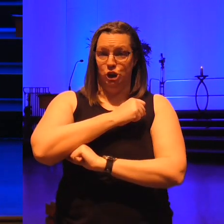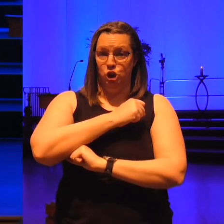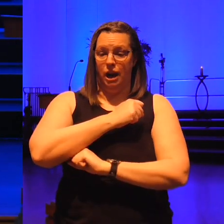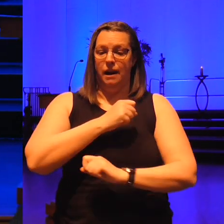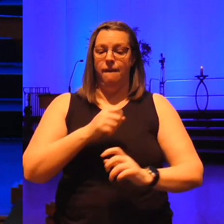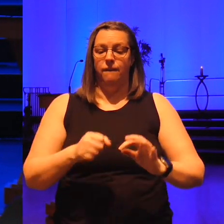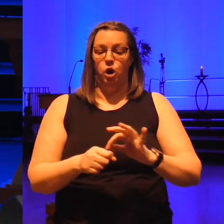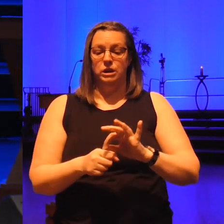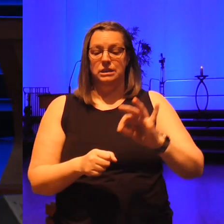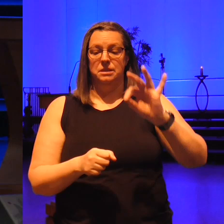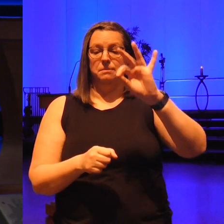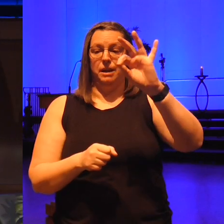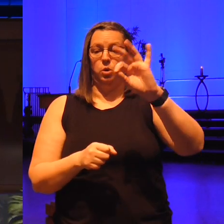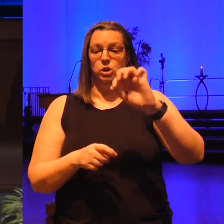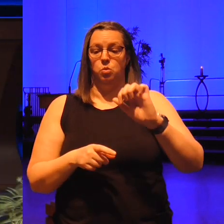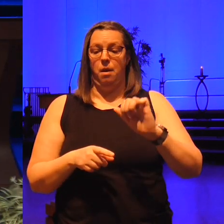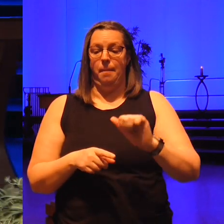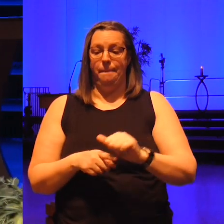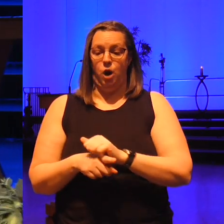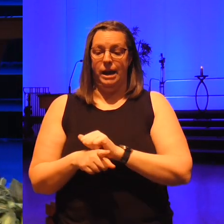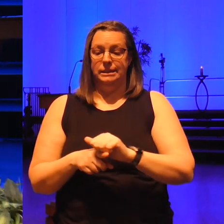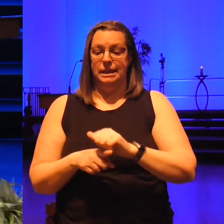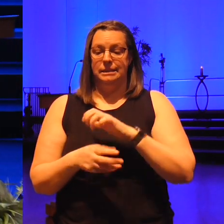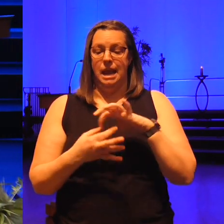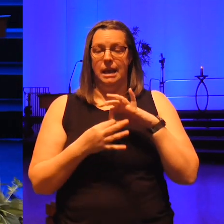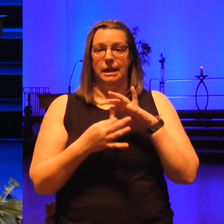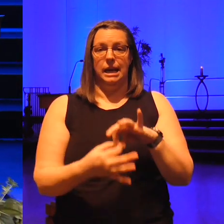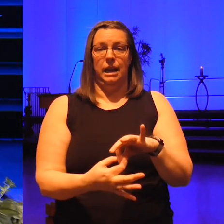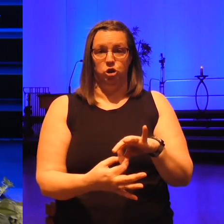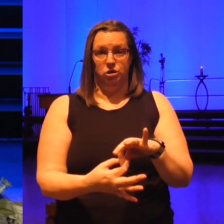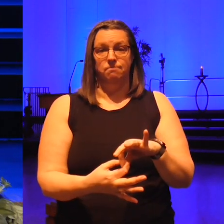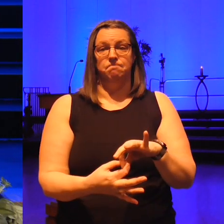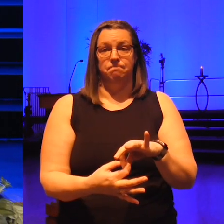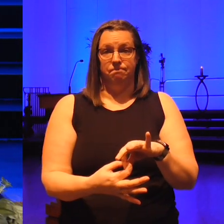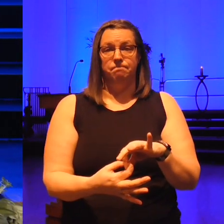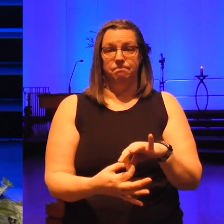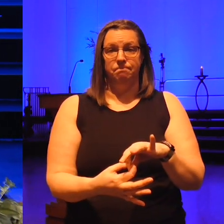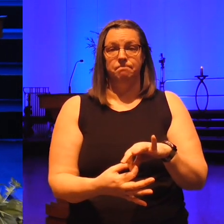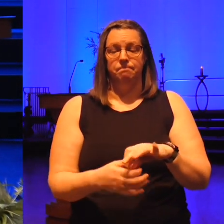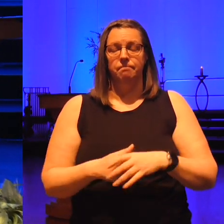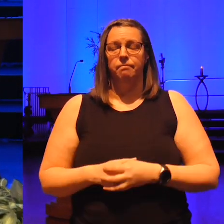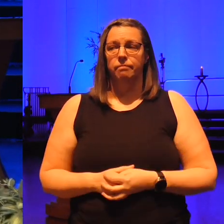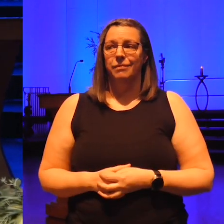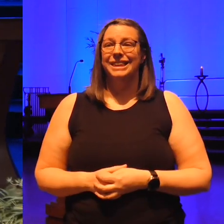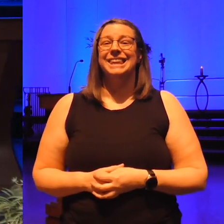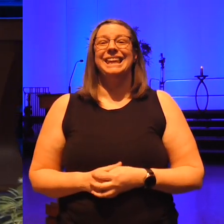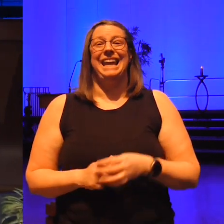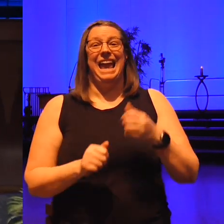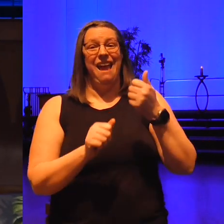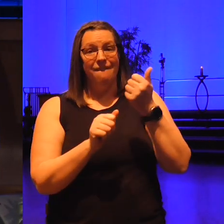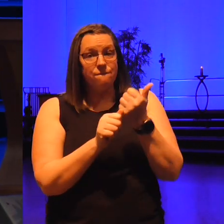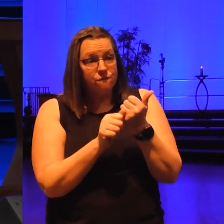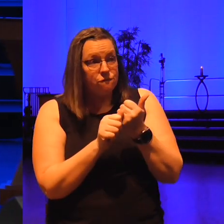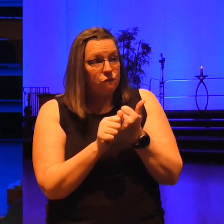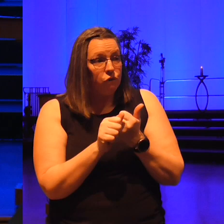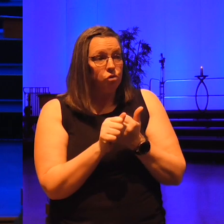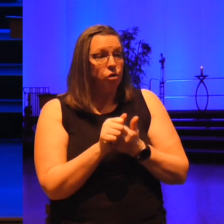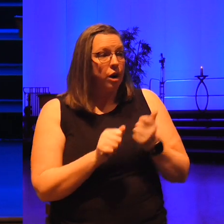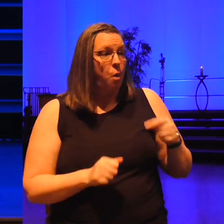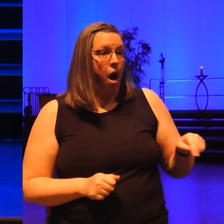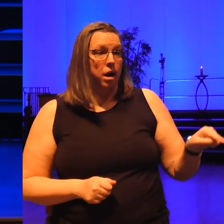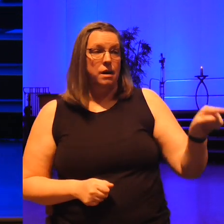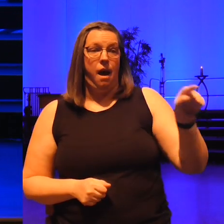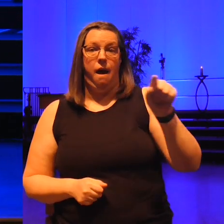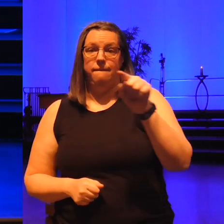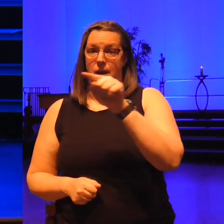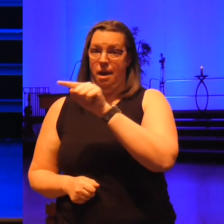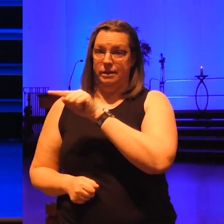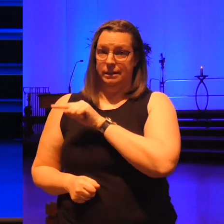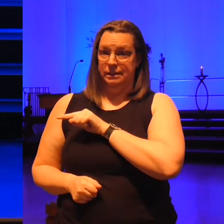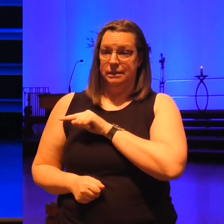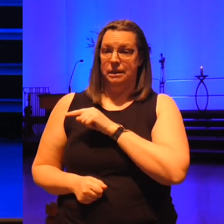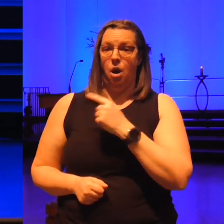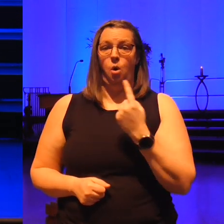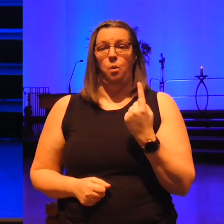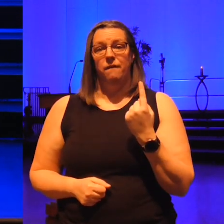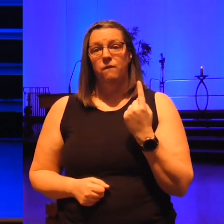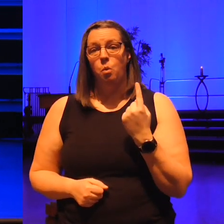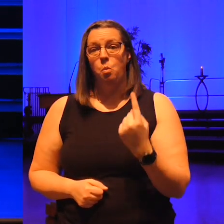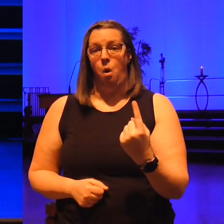practice and connection each and every one of us as far as I'm concerned only has one Sacrament for